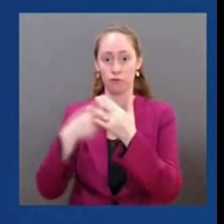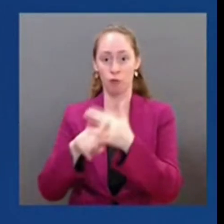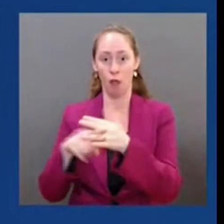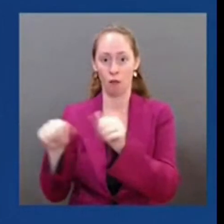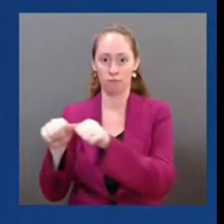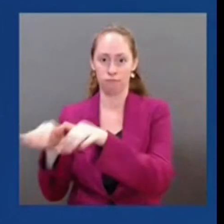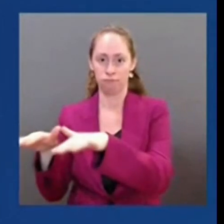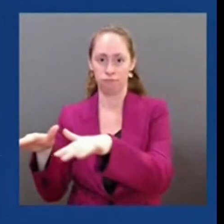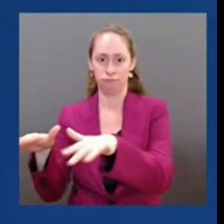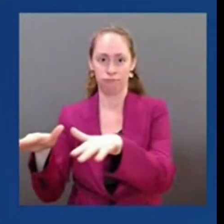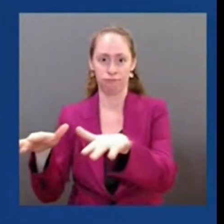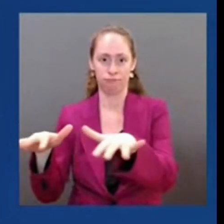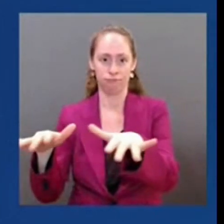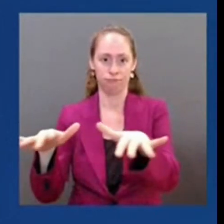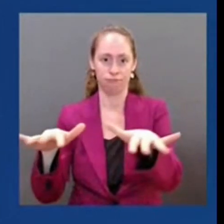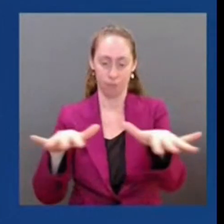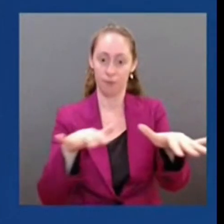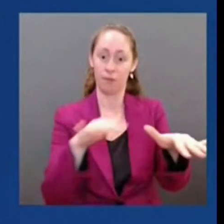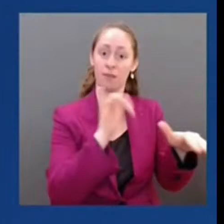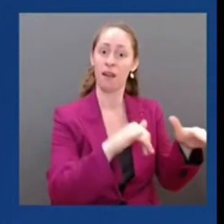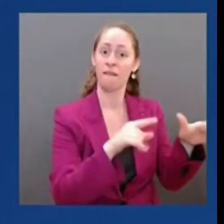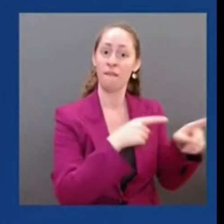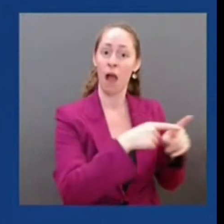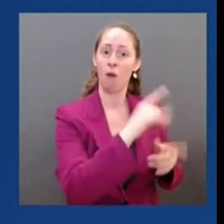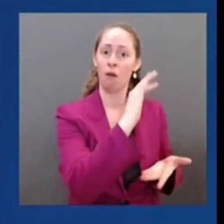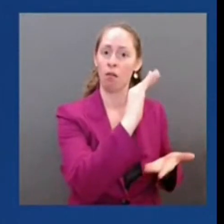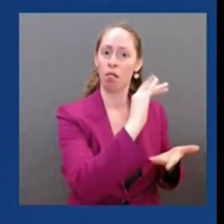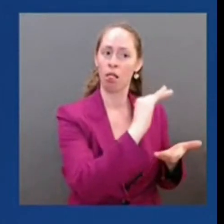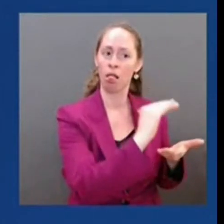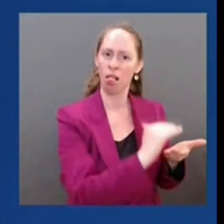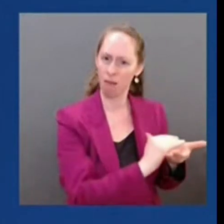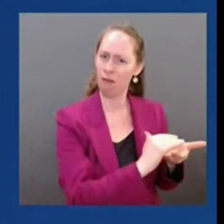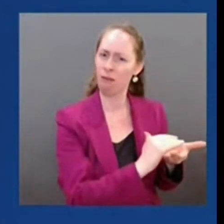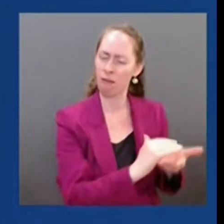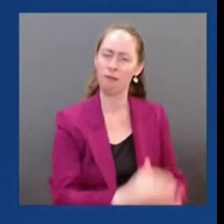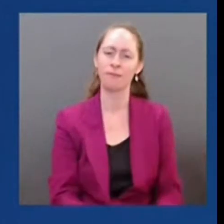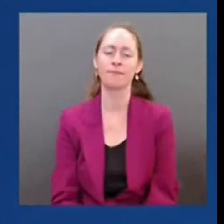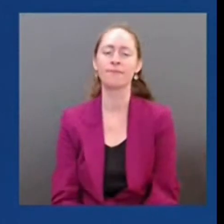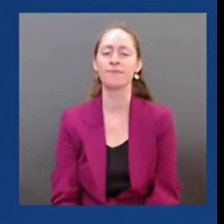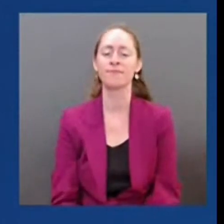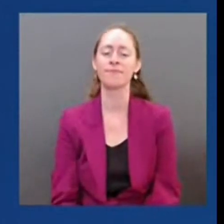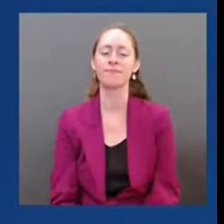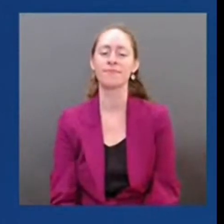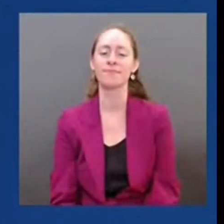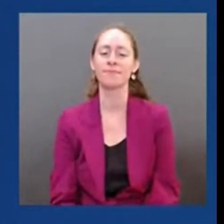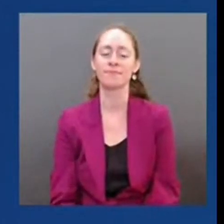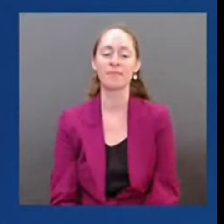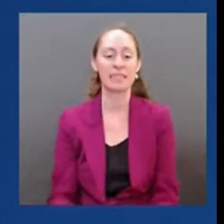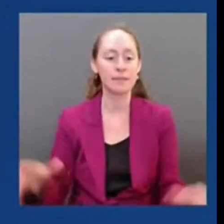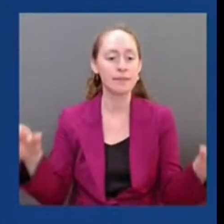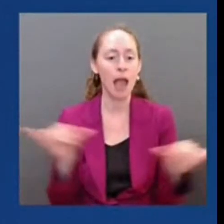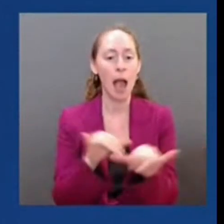EVOLUTION OF ONE PARTICULAR